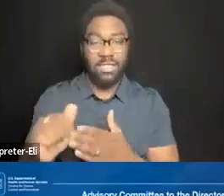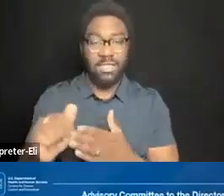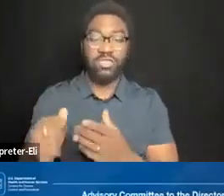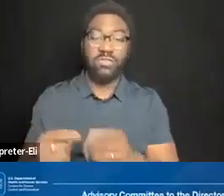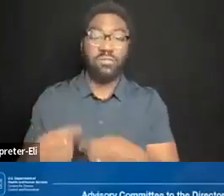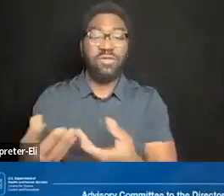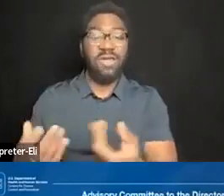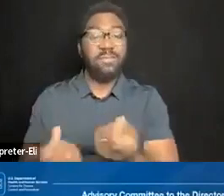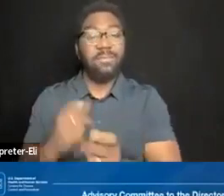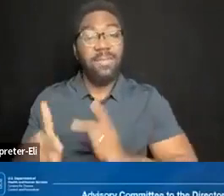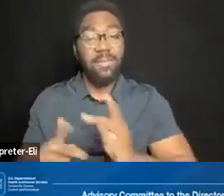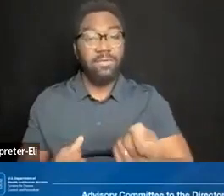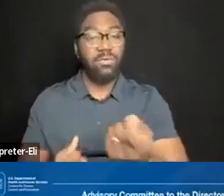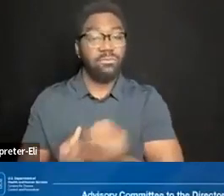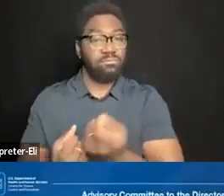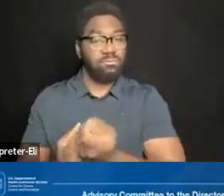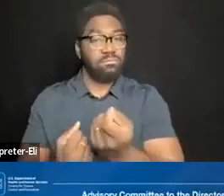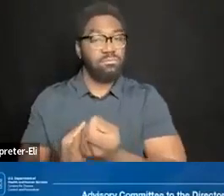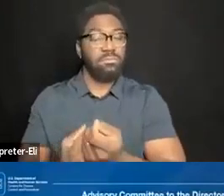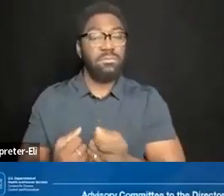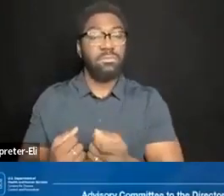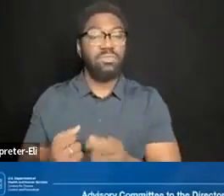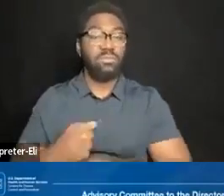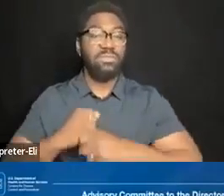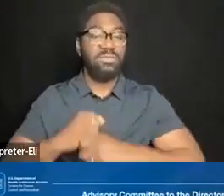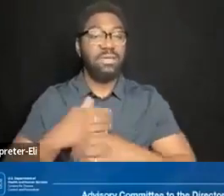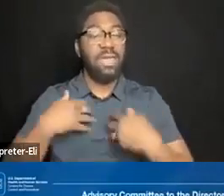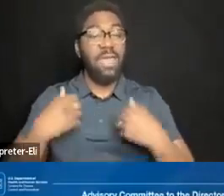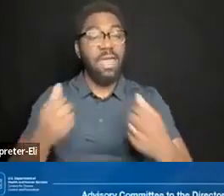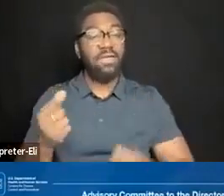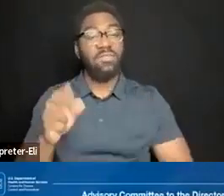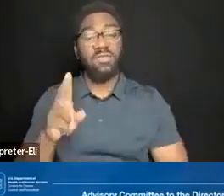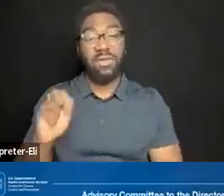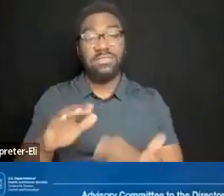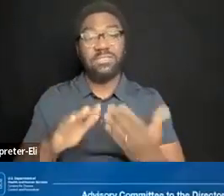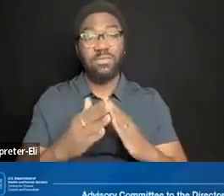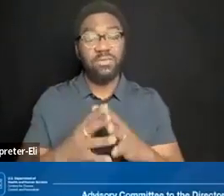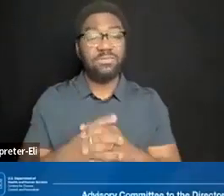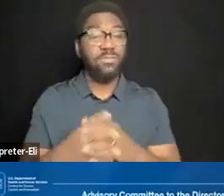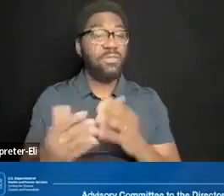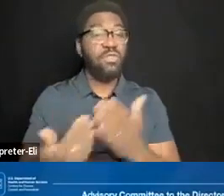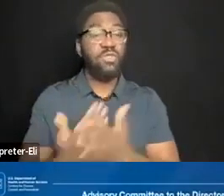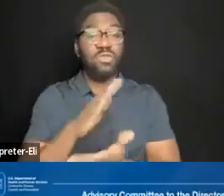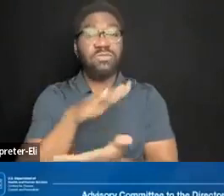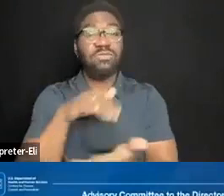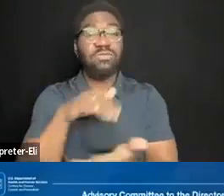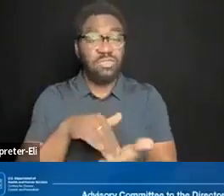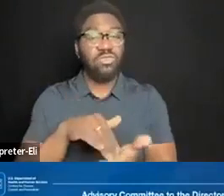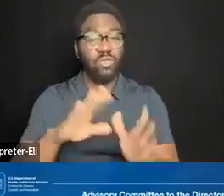and protect health in U.S. communities. This new proposed center will centralize CDC's activities